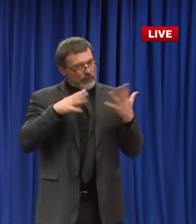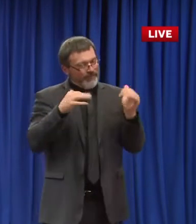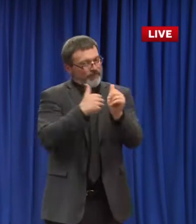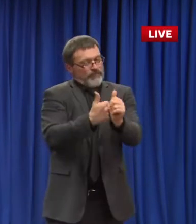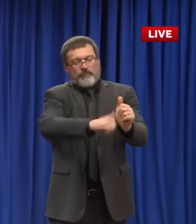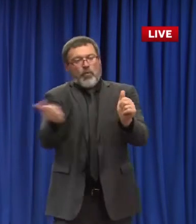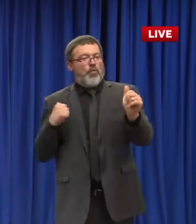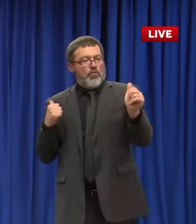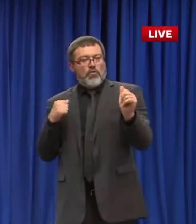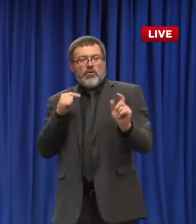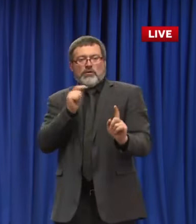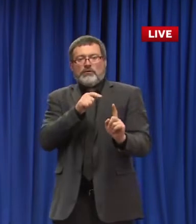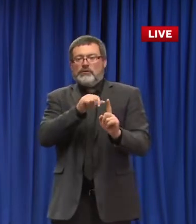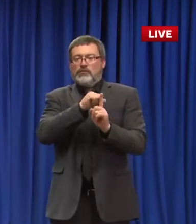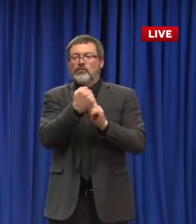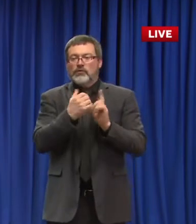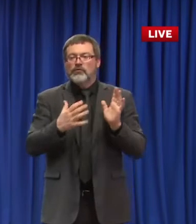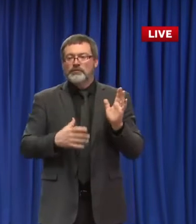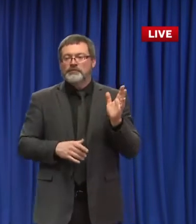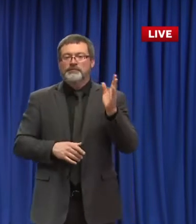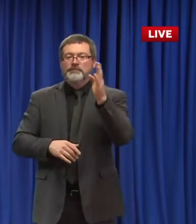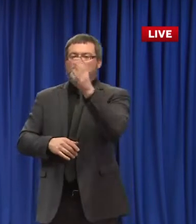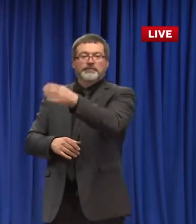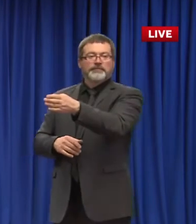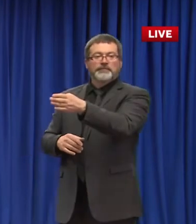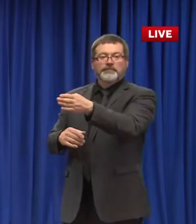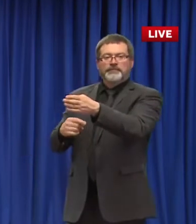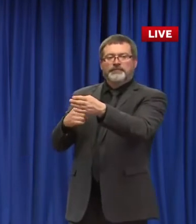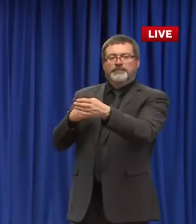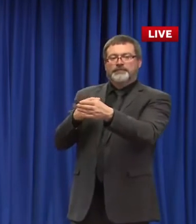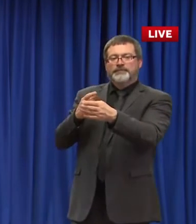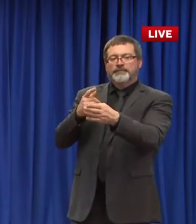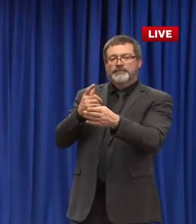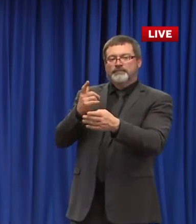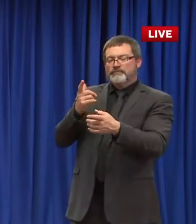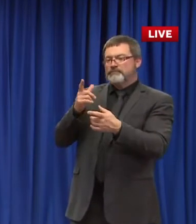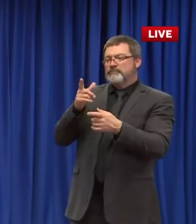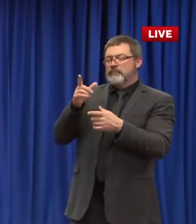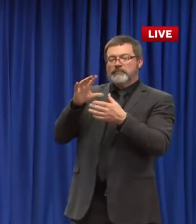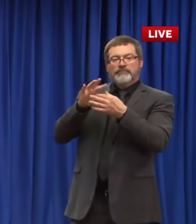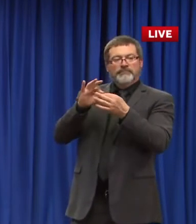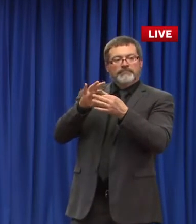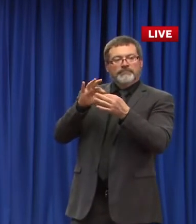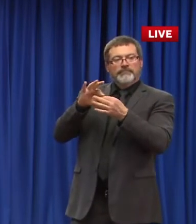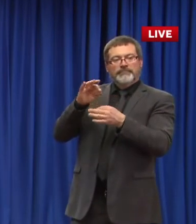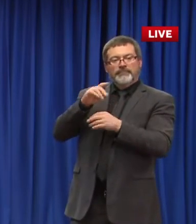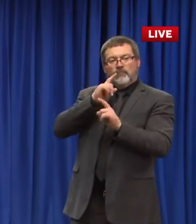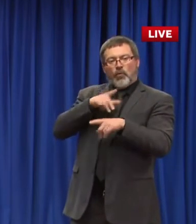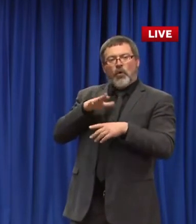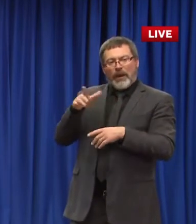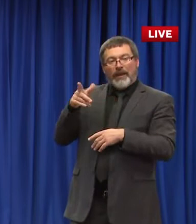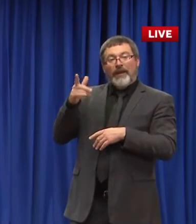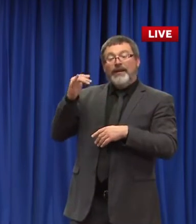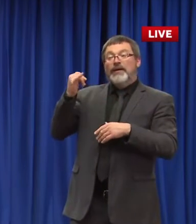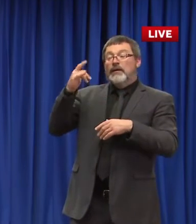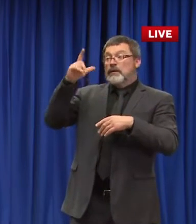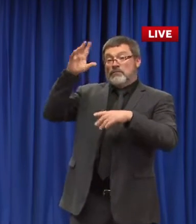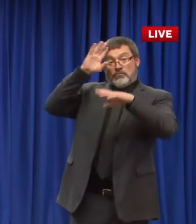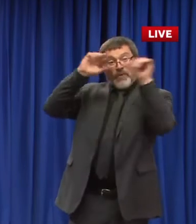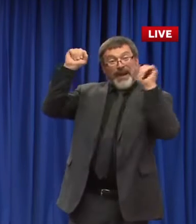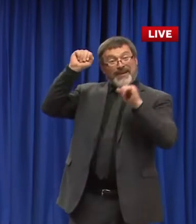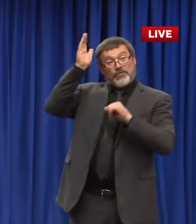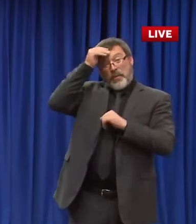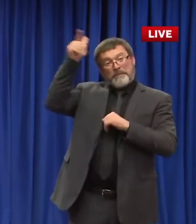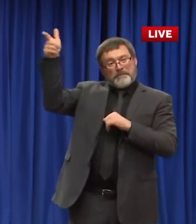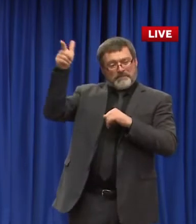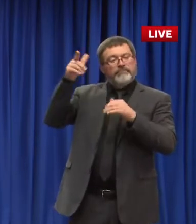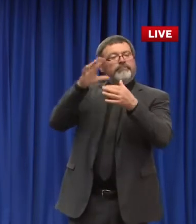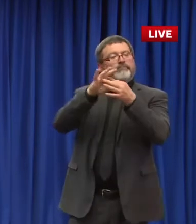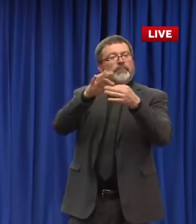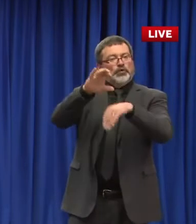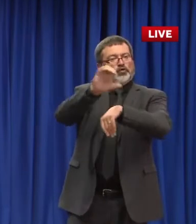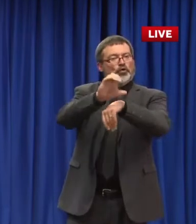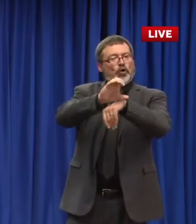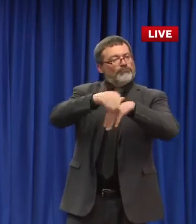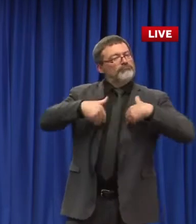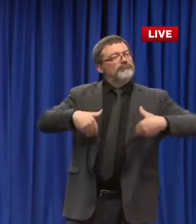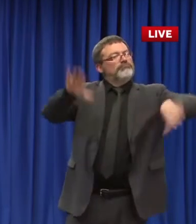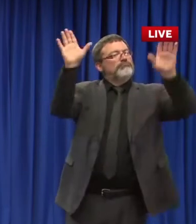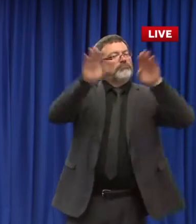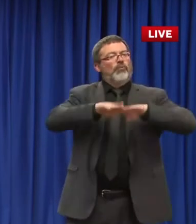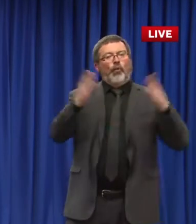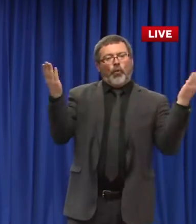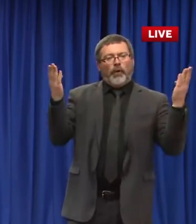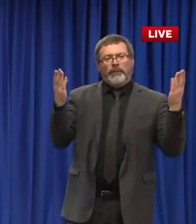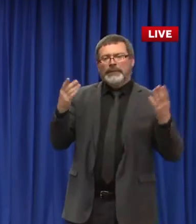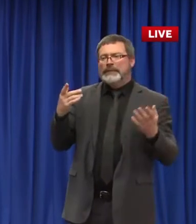THAT’S EXACTLY WHAT WE CANNOT LET HAPPEN HERE AND WE WANT TO TRY TO MITIGAT AS MUCH AS POSSIBLE.